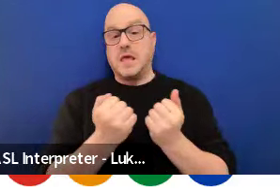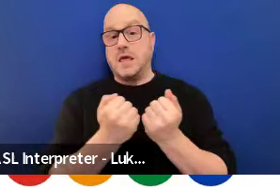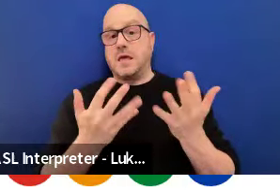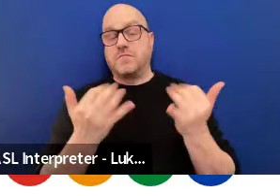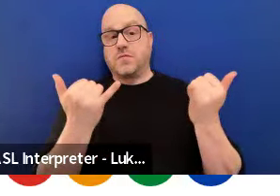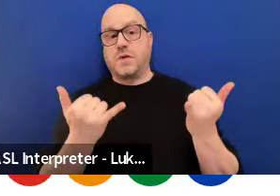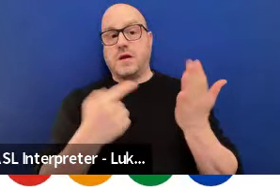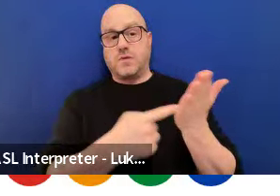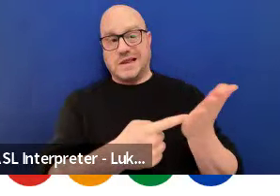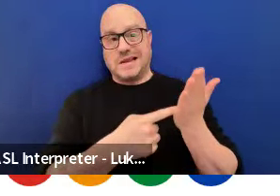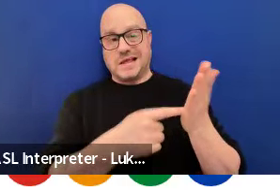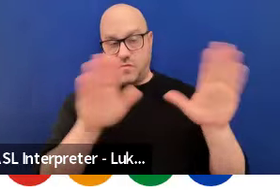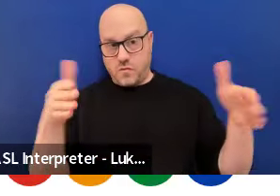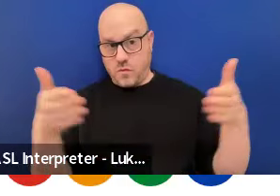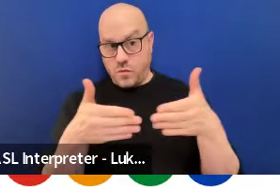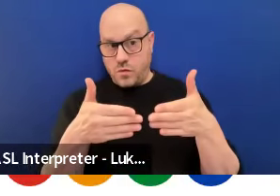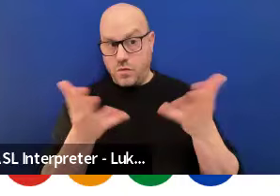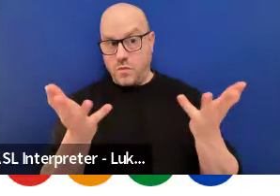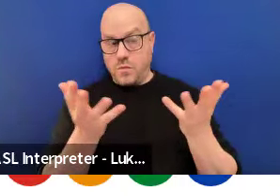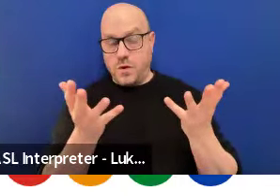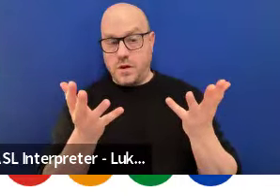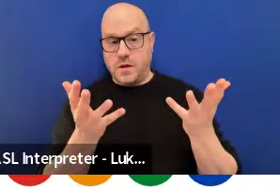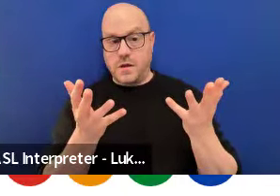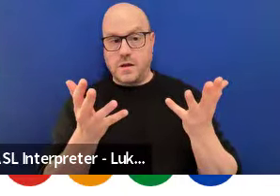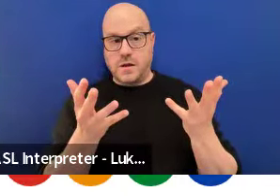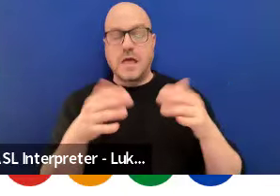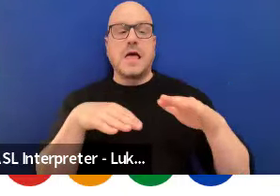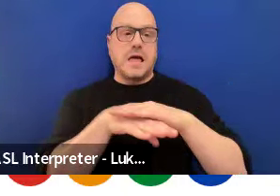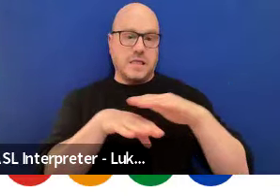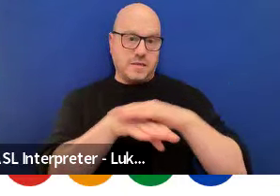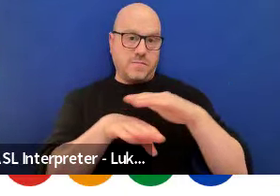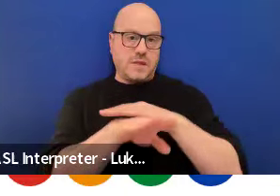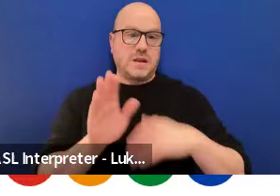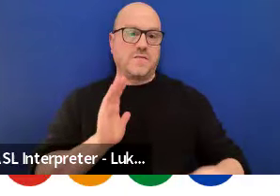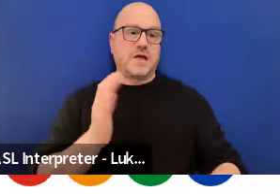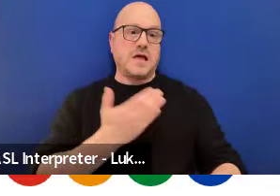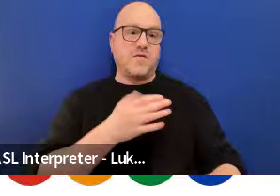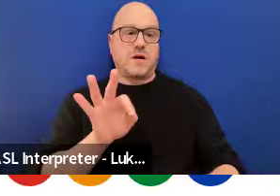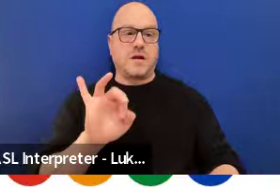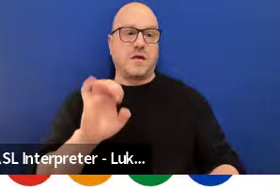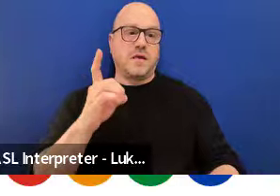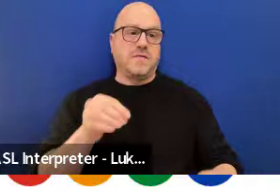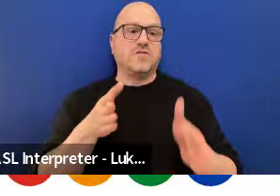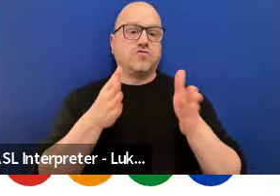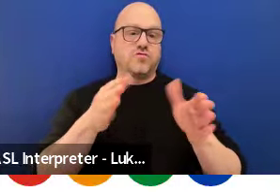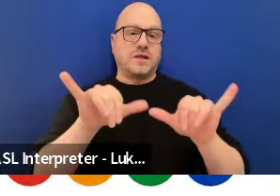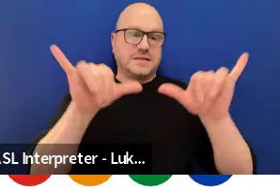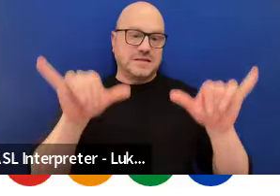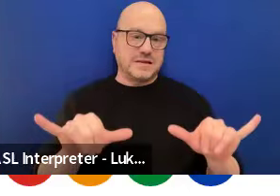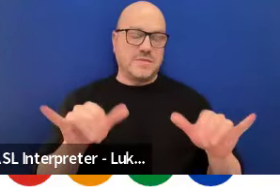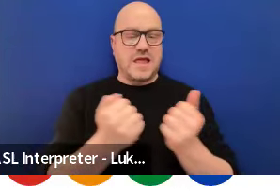THE ANNUAL WORKPLAN. EVERYTHING I'M GOING TO TALK ABOUT IS FOCUSSED ON ACCESSIBILITY